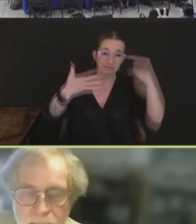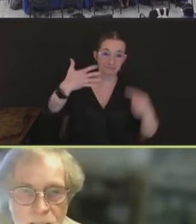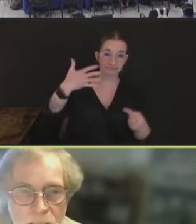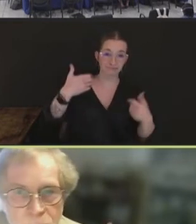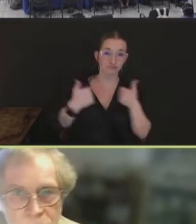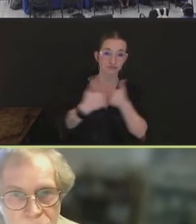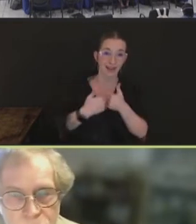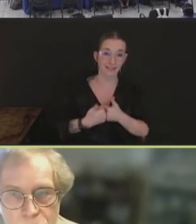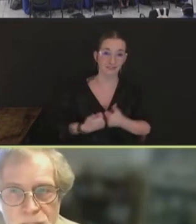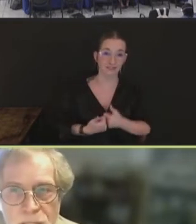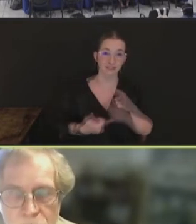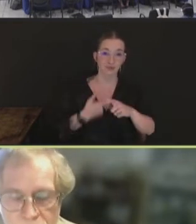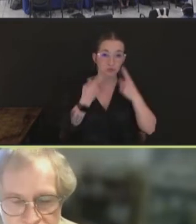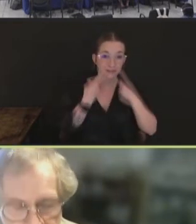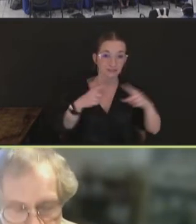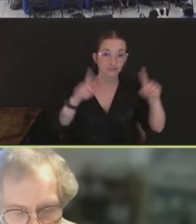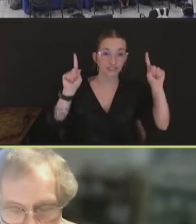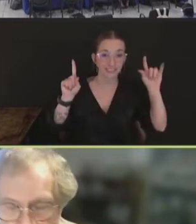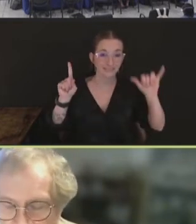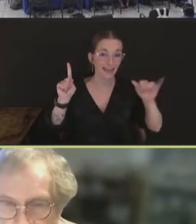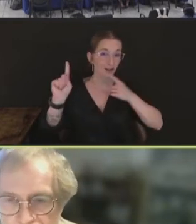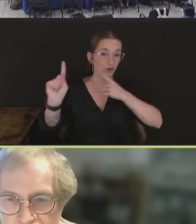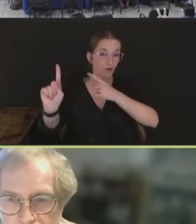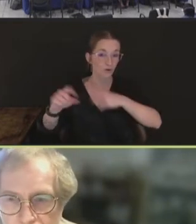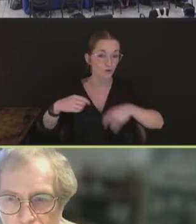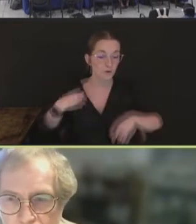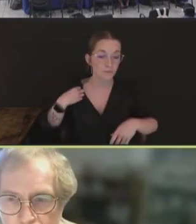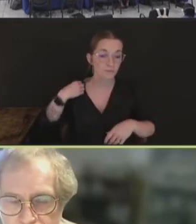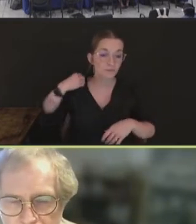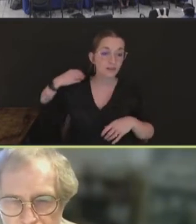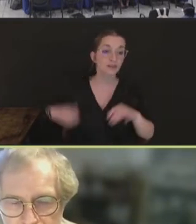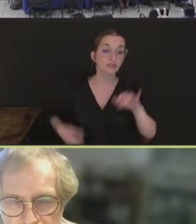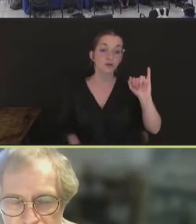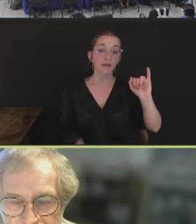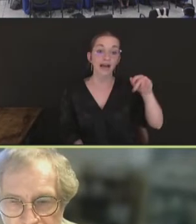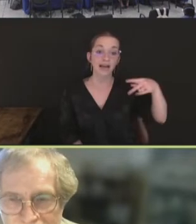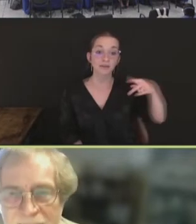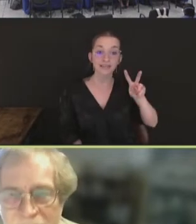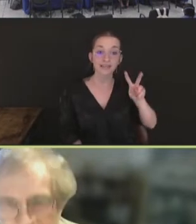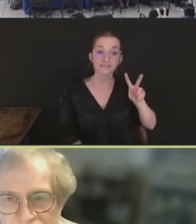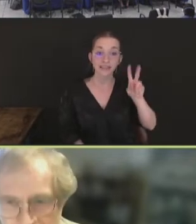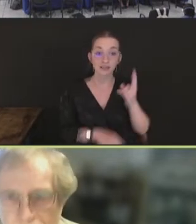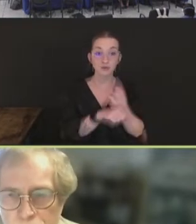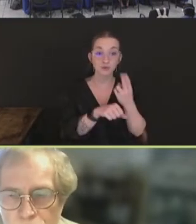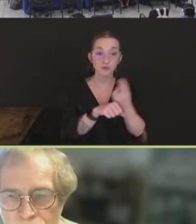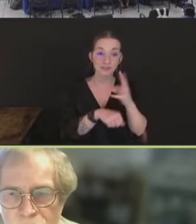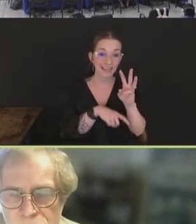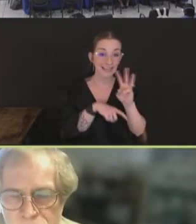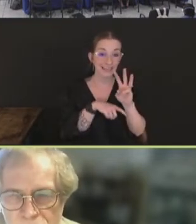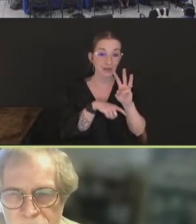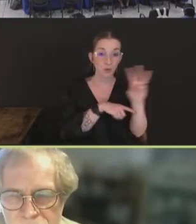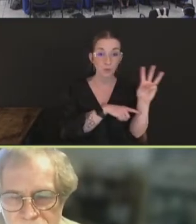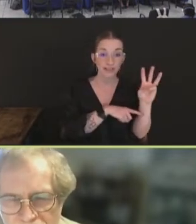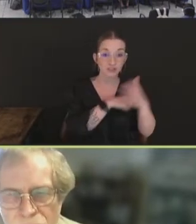And in terms of the IPV use in western countries, it can stop poliovirus circulation, even if